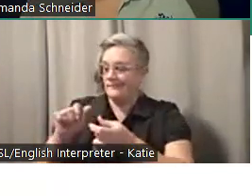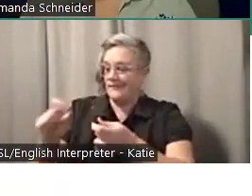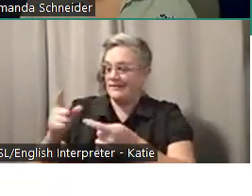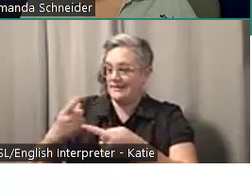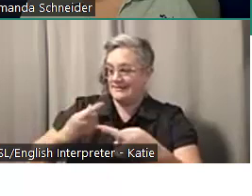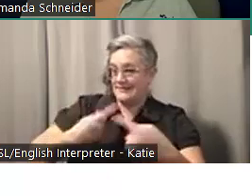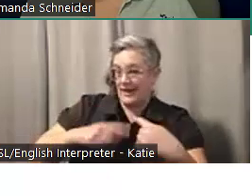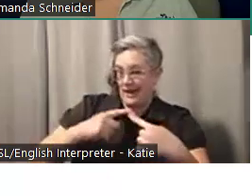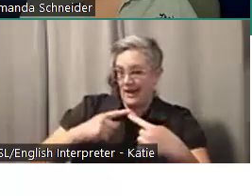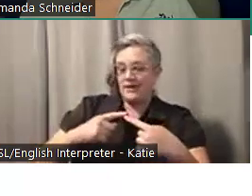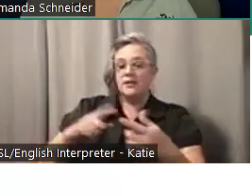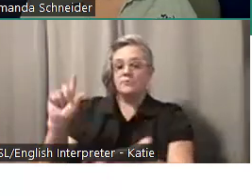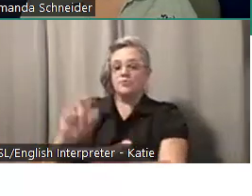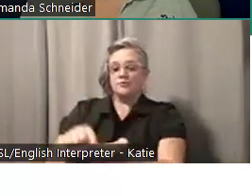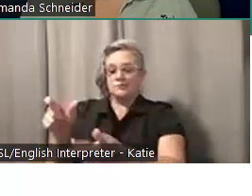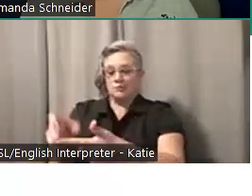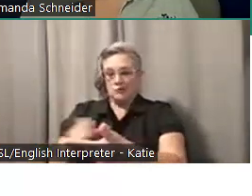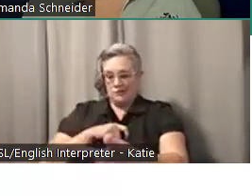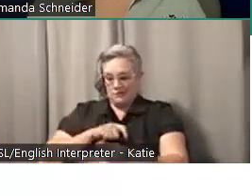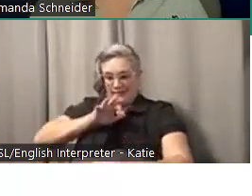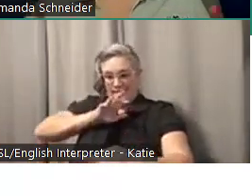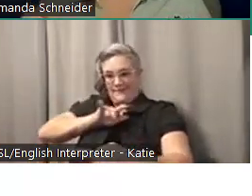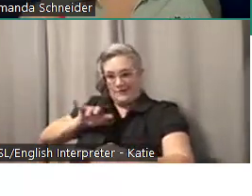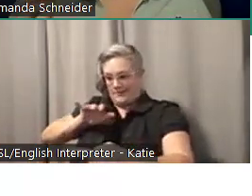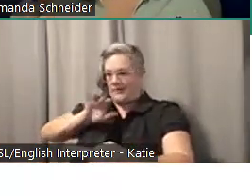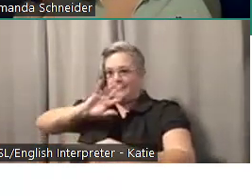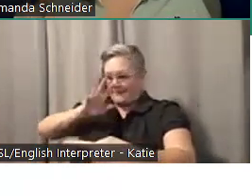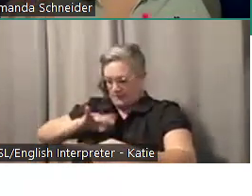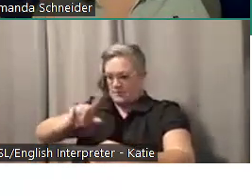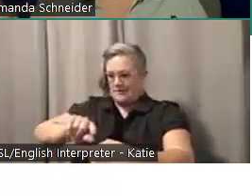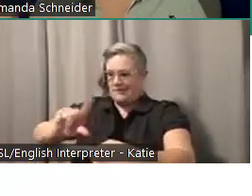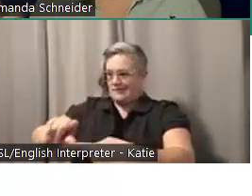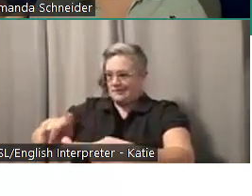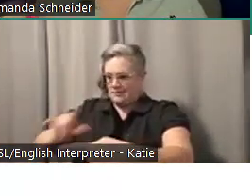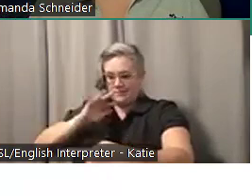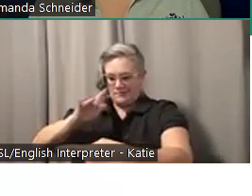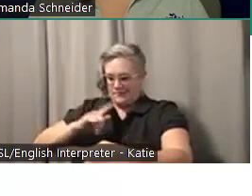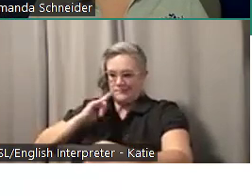to a printed word through fingerspelling, and also connecting it to the visual sign.